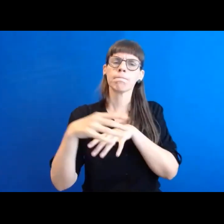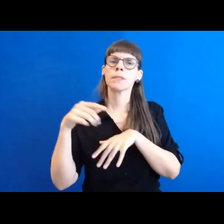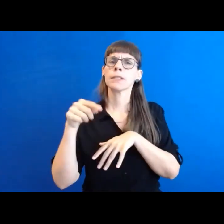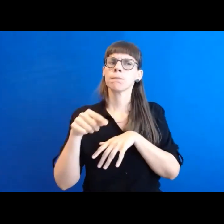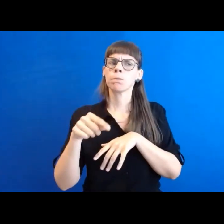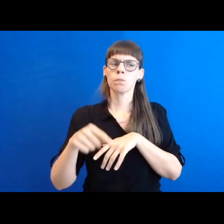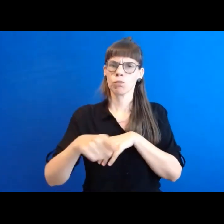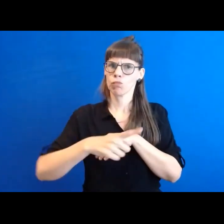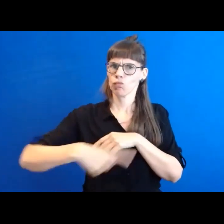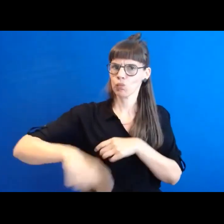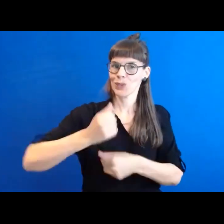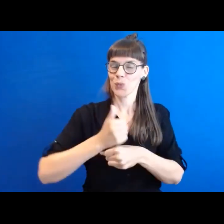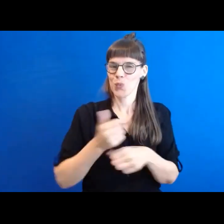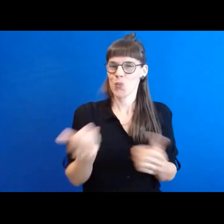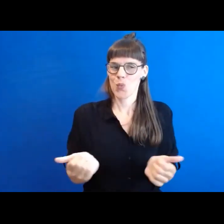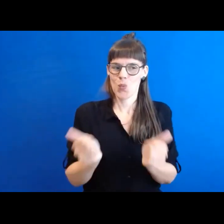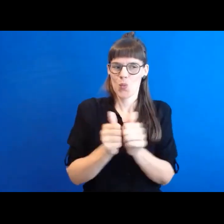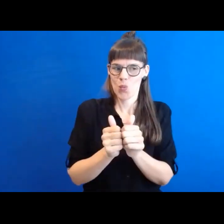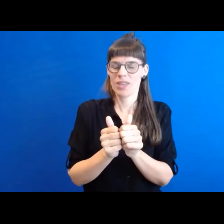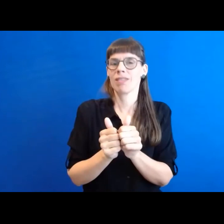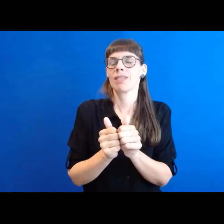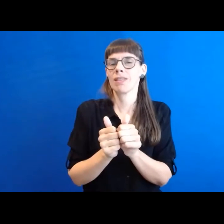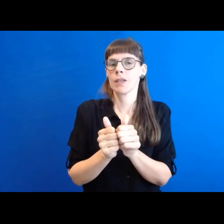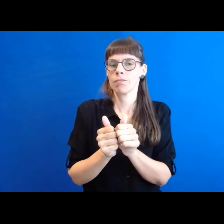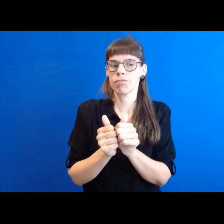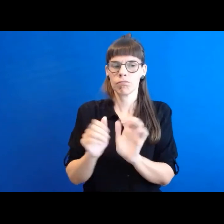Network. When we speak about